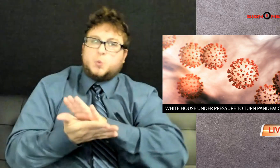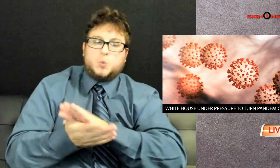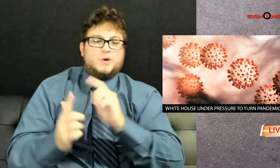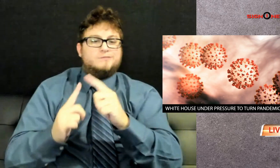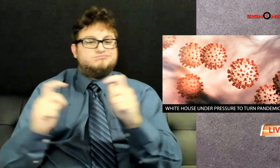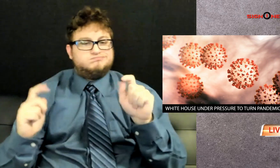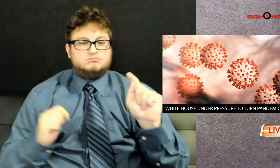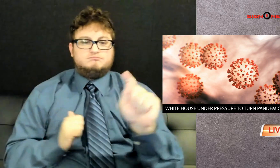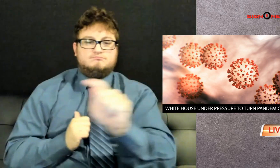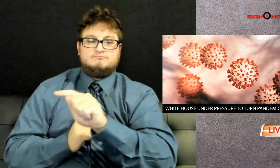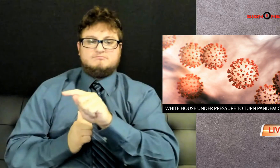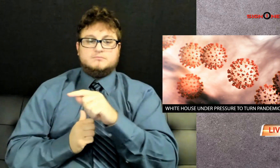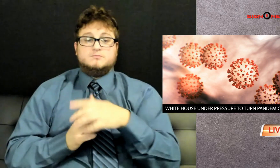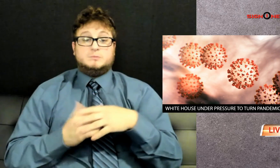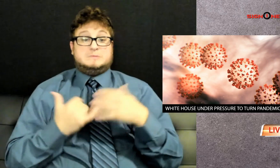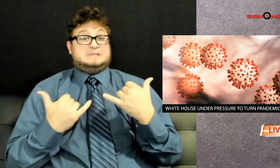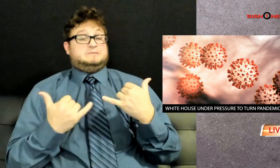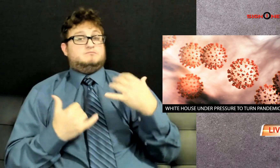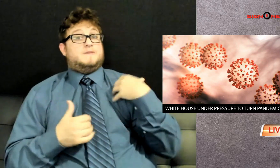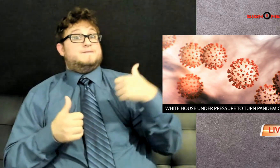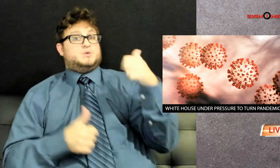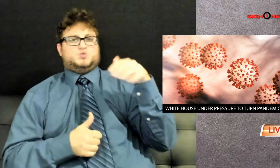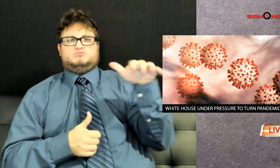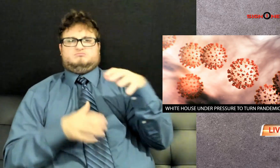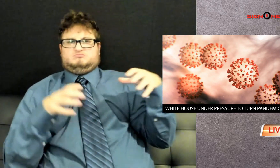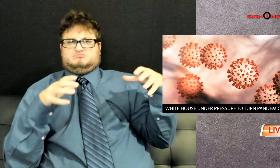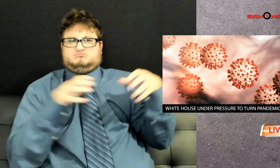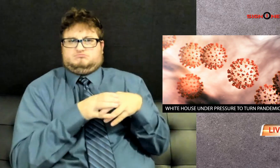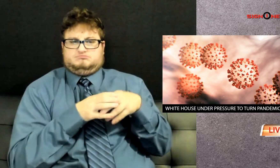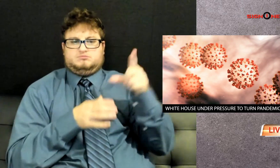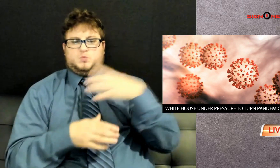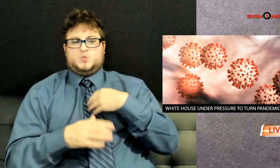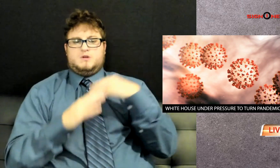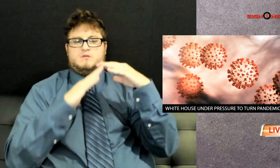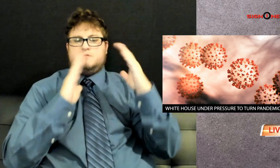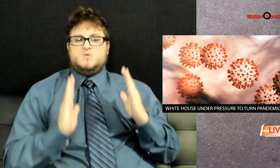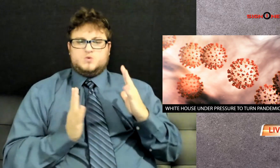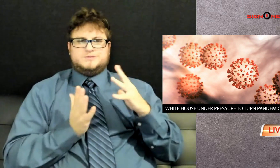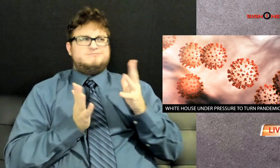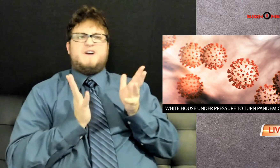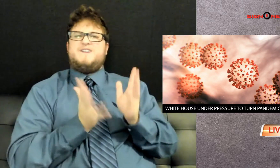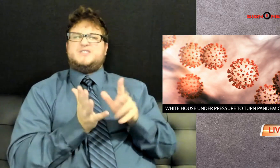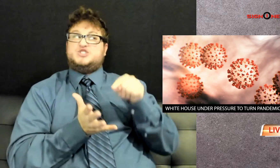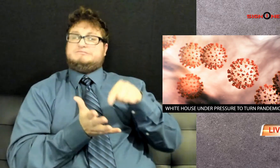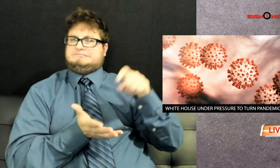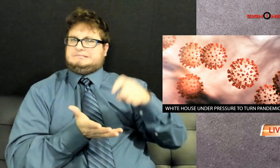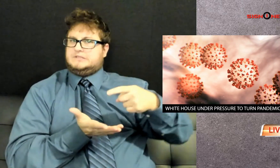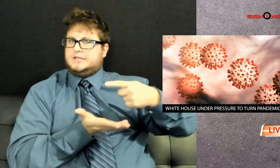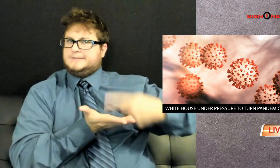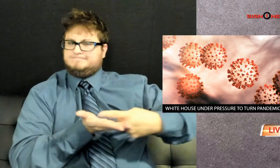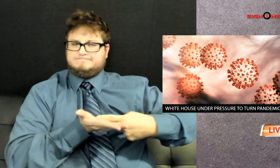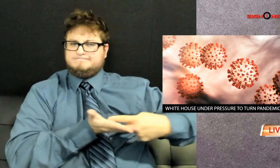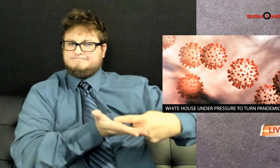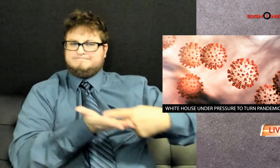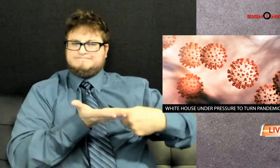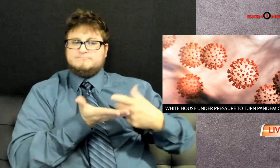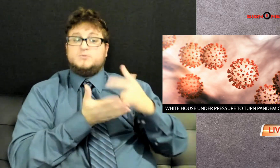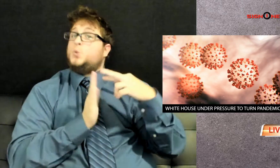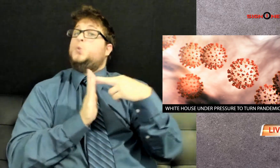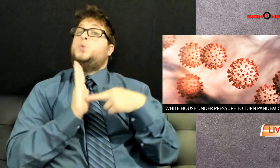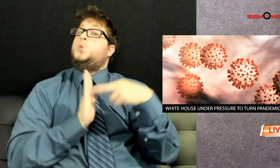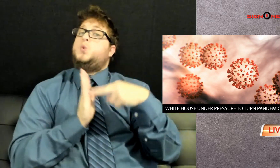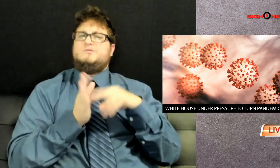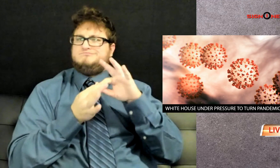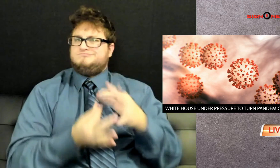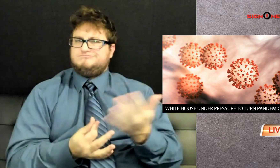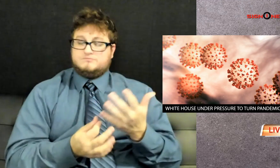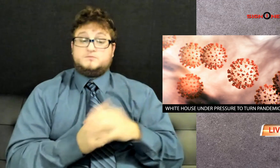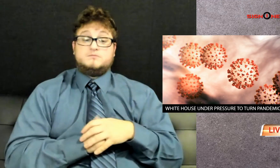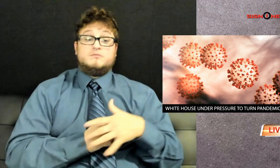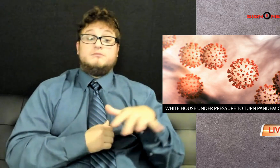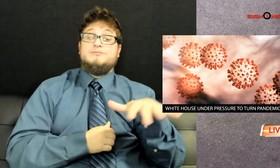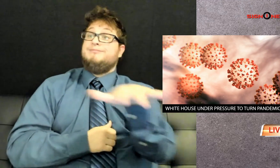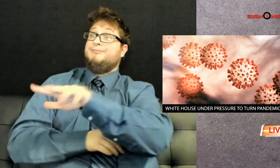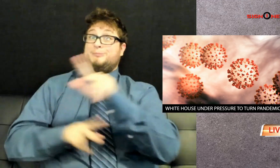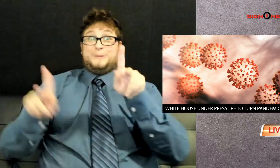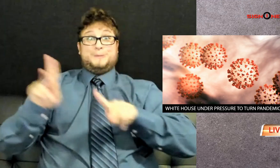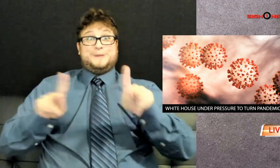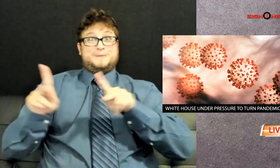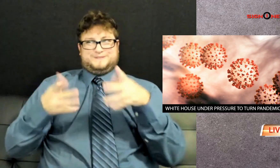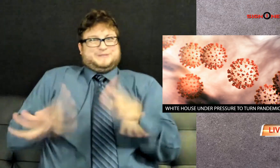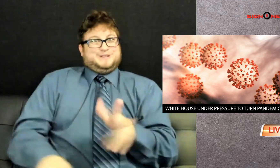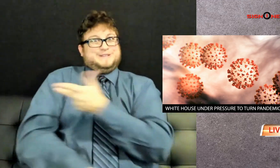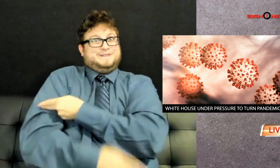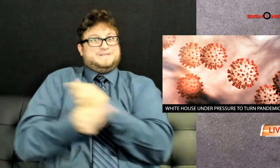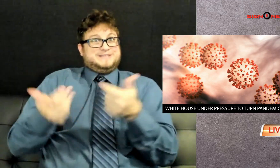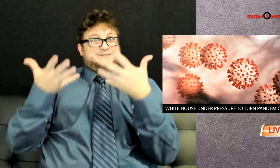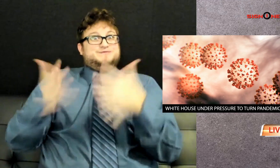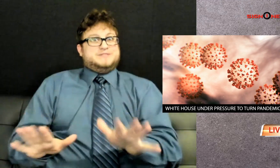and schools officials are huddling at the White House having conversations about revisiting